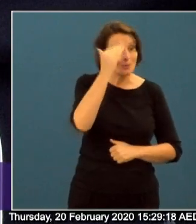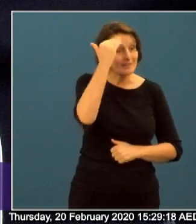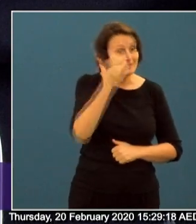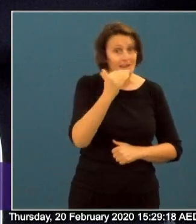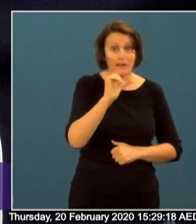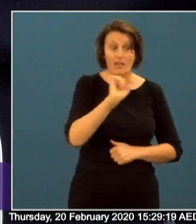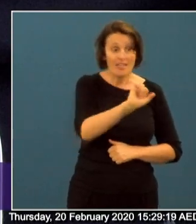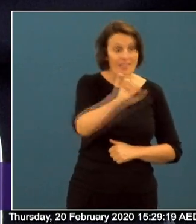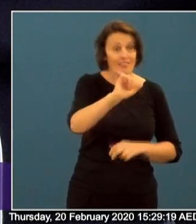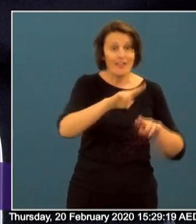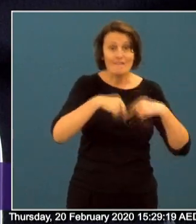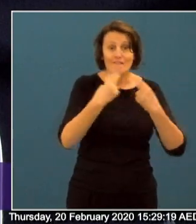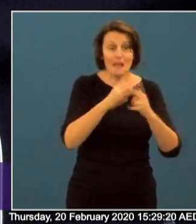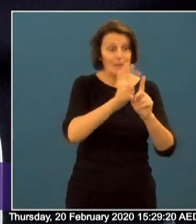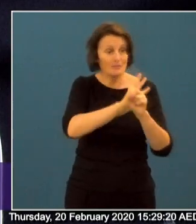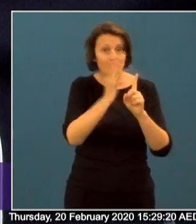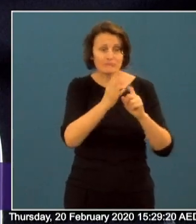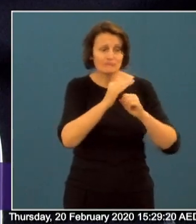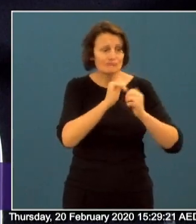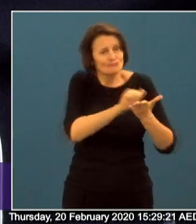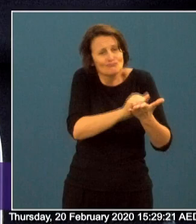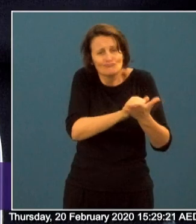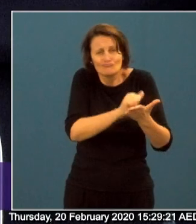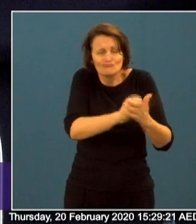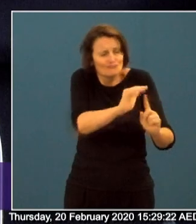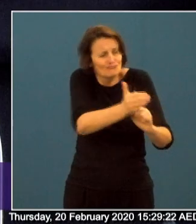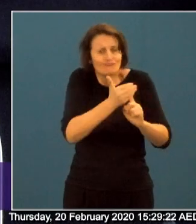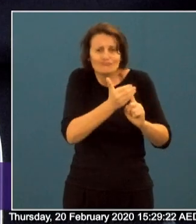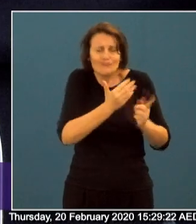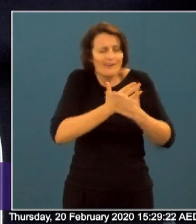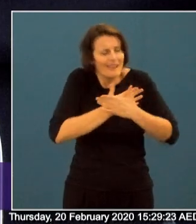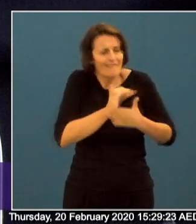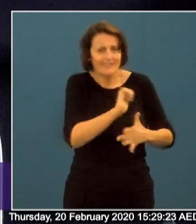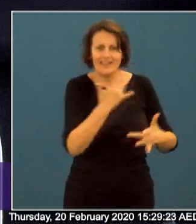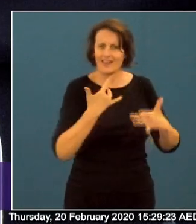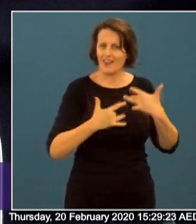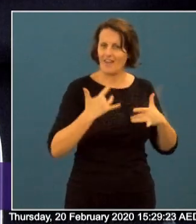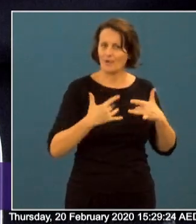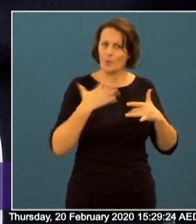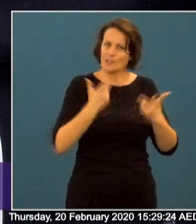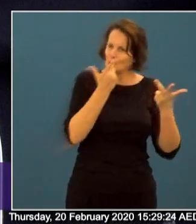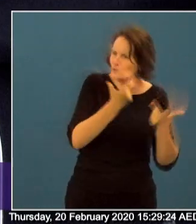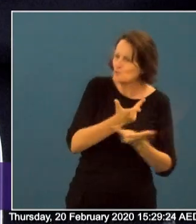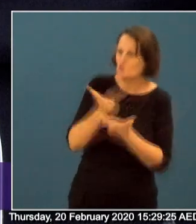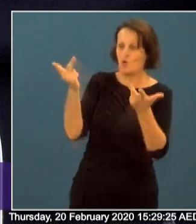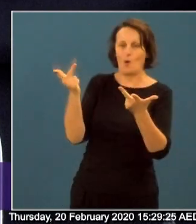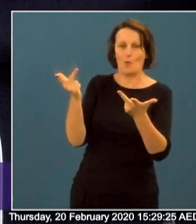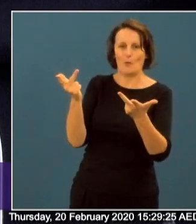can have a rich and varied life, as well. So we need to find ways of capturing that in a way that's meaningful for